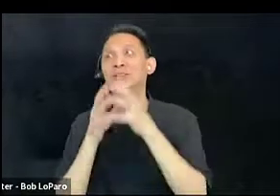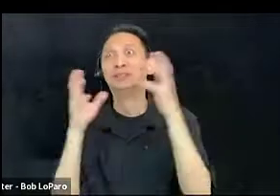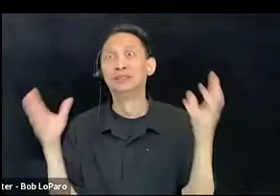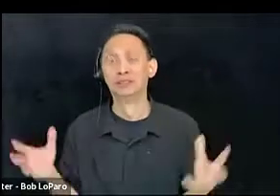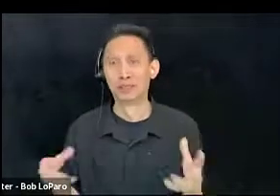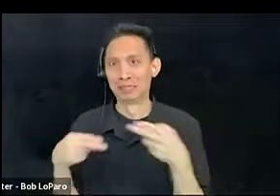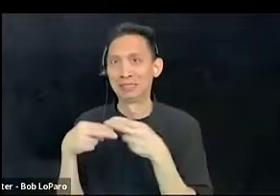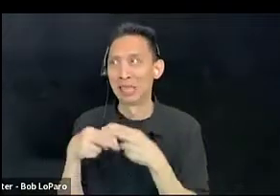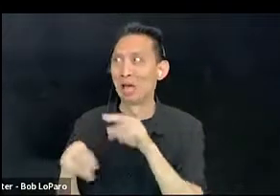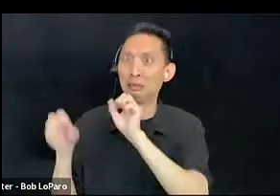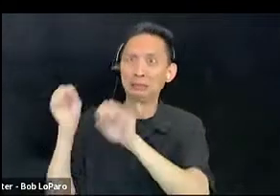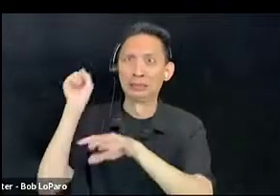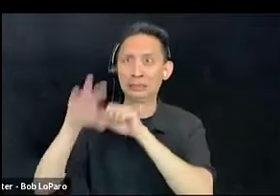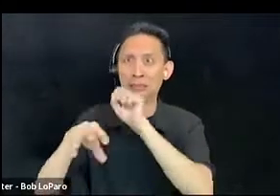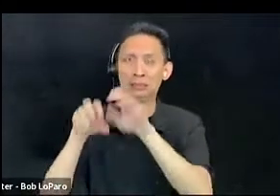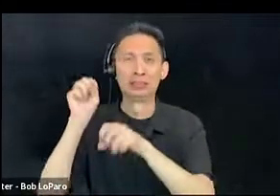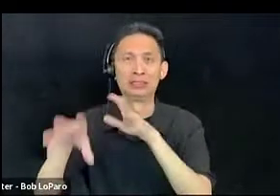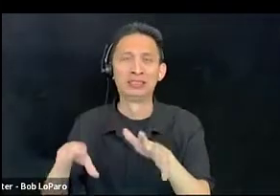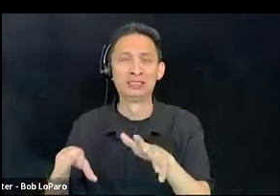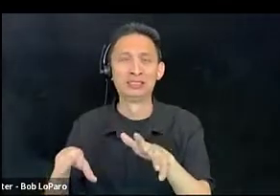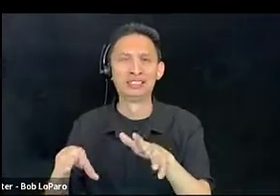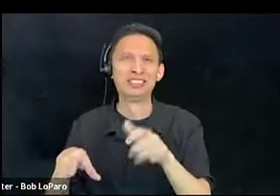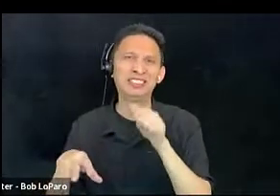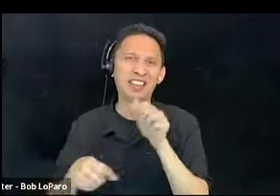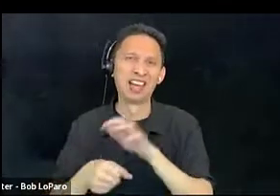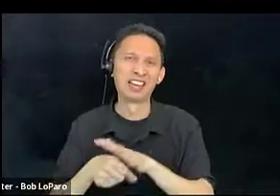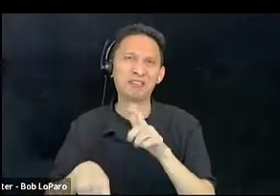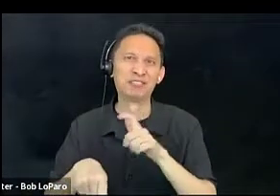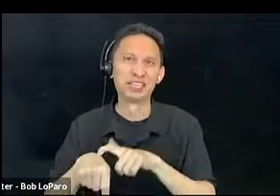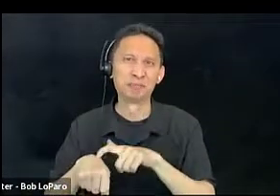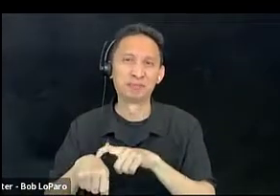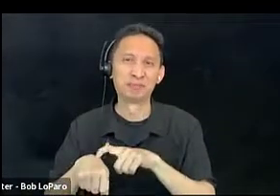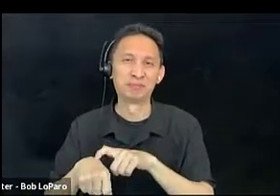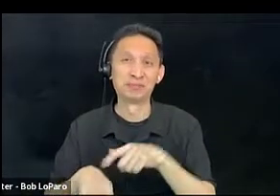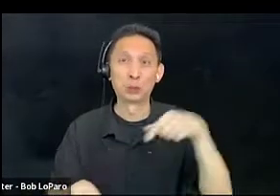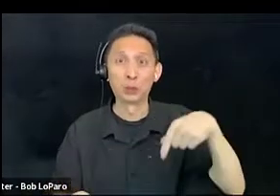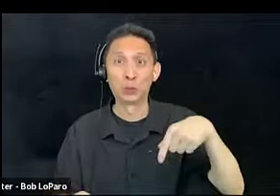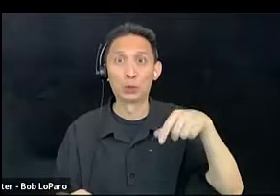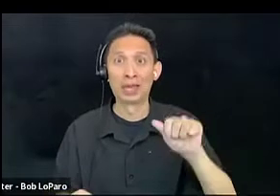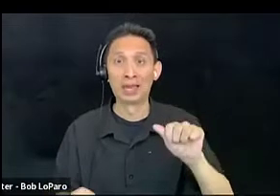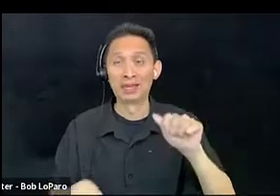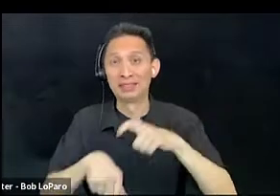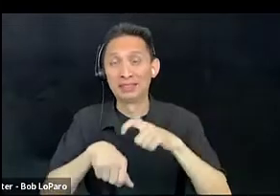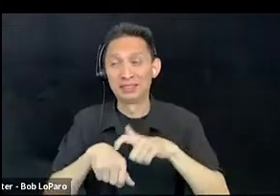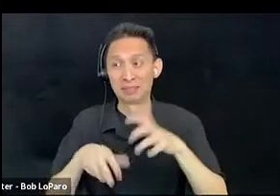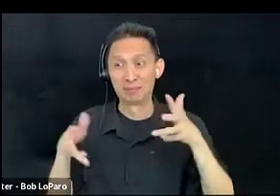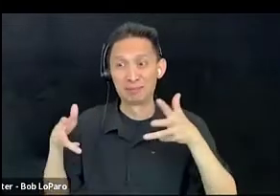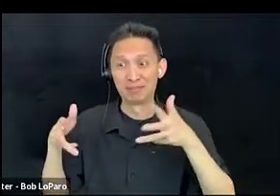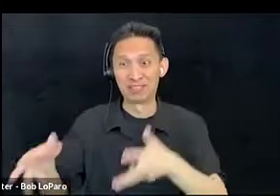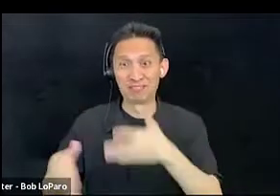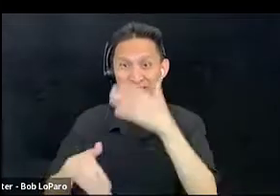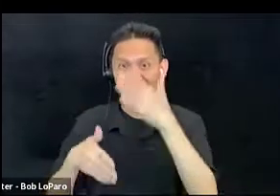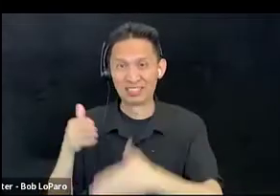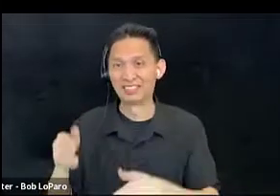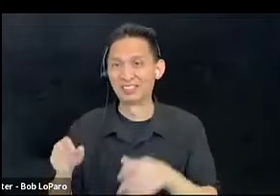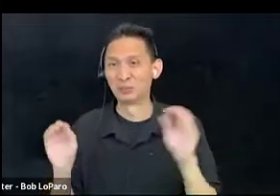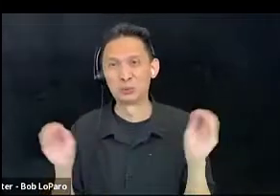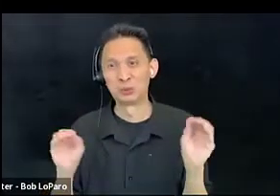So, I won't have like a Q&A time set aside at the end. I'll just ask you to type in anything you wanna say as we go.